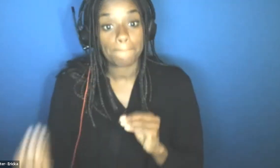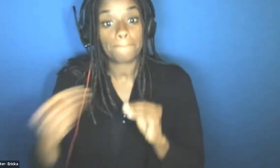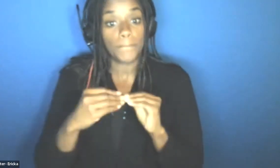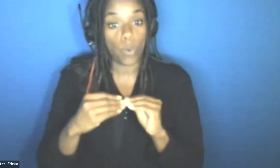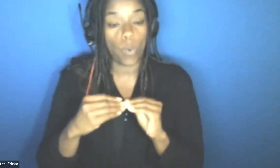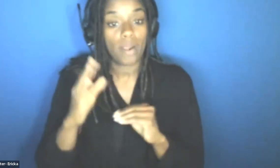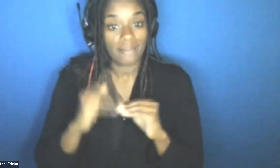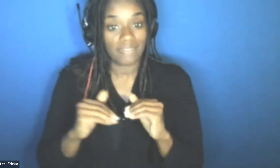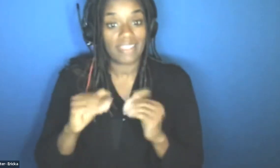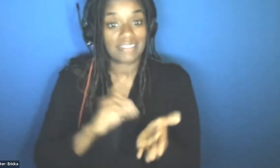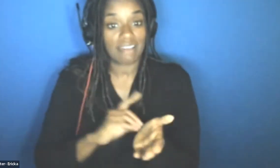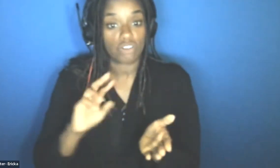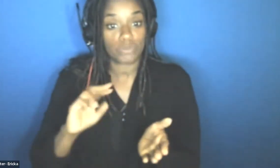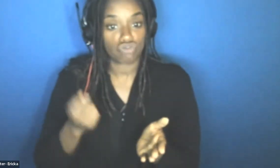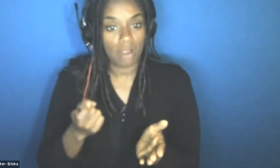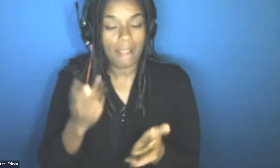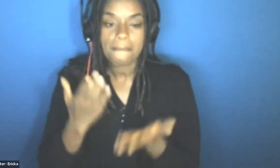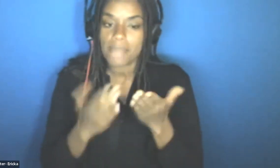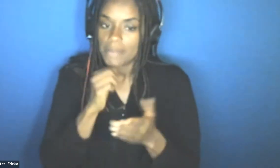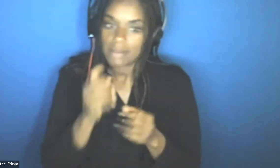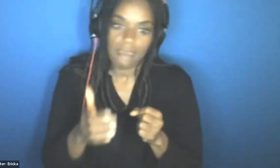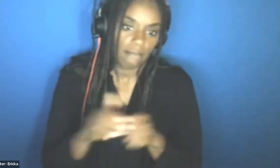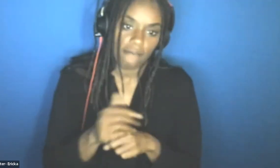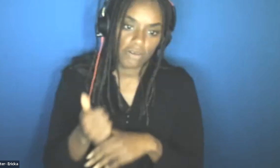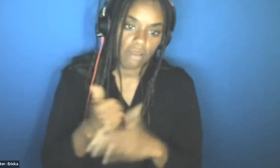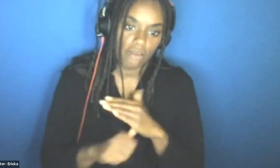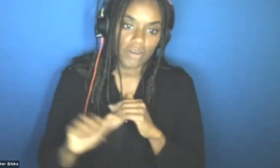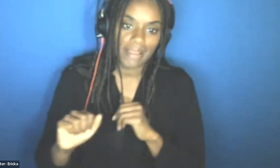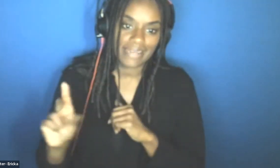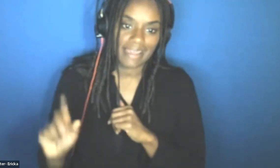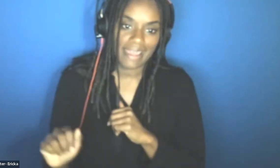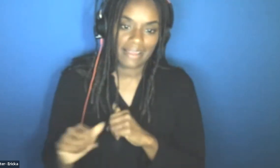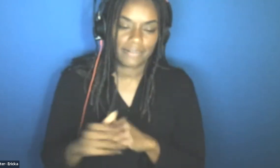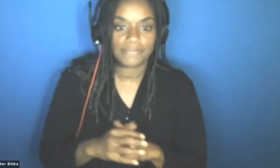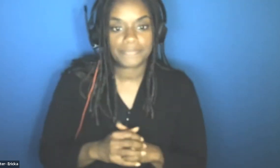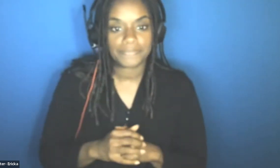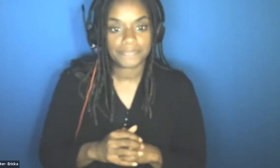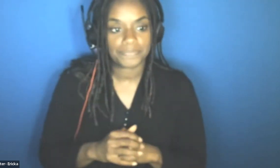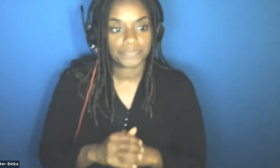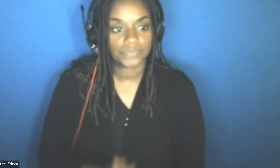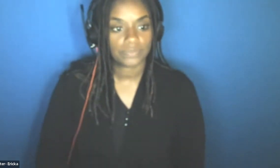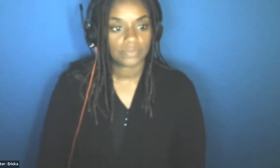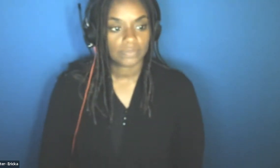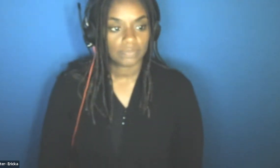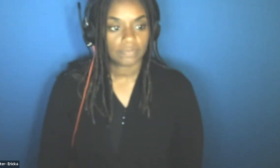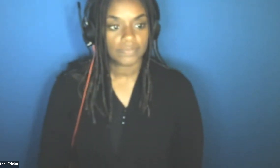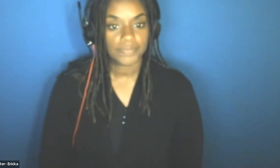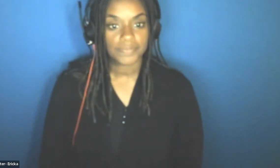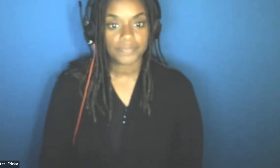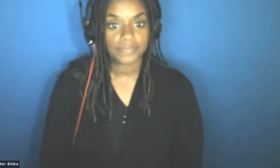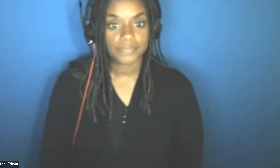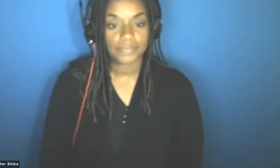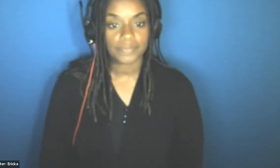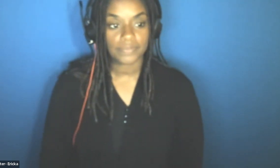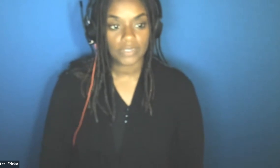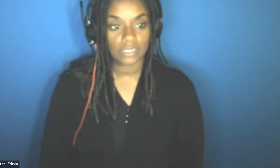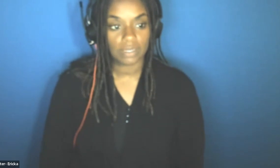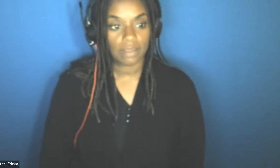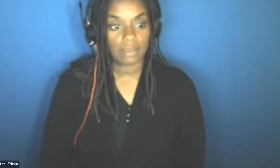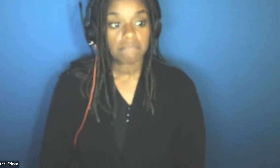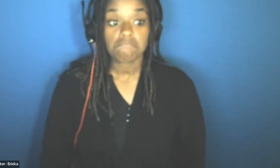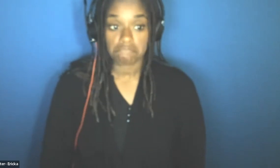Yes, he does, because -- James is protected because he is legally using drugs.